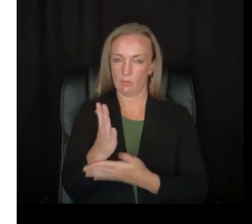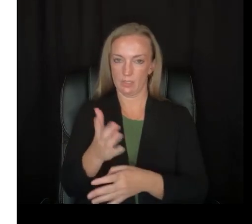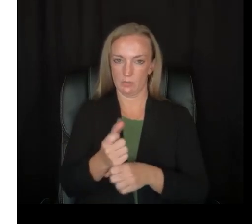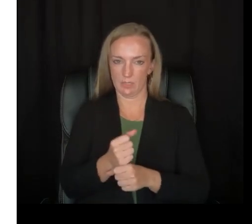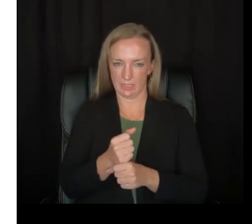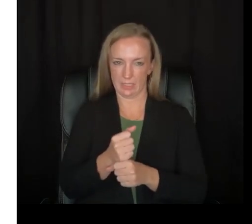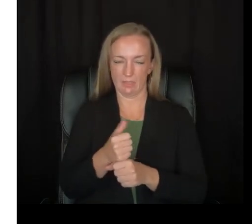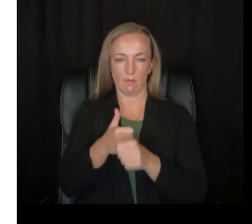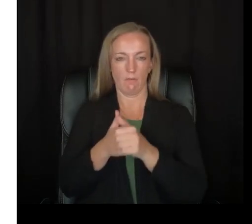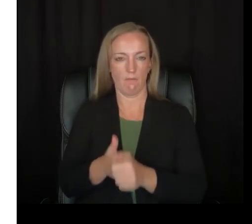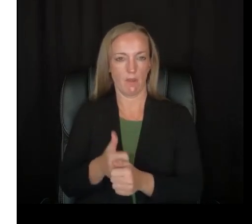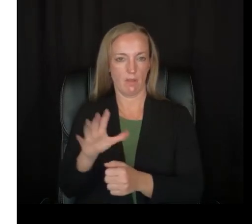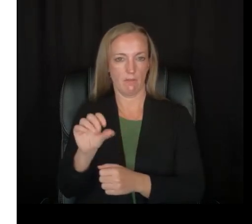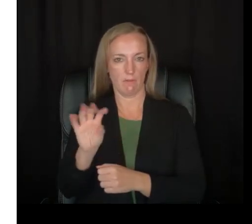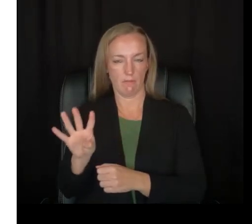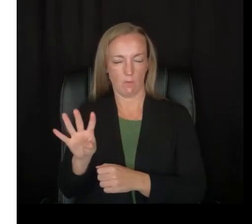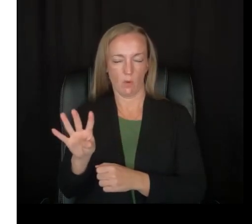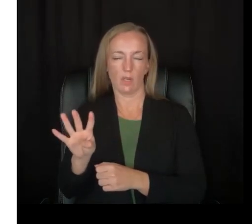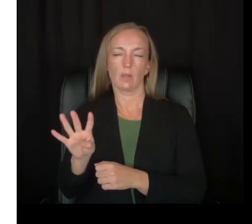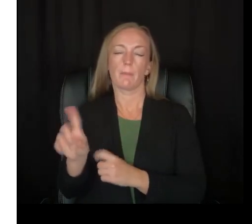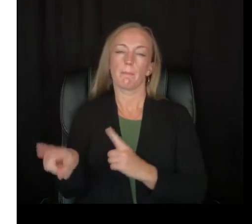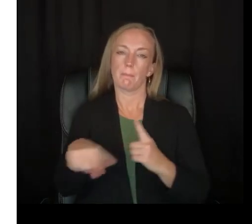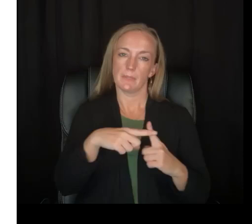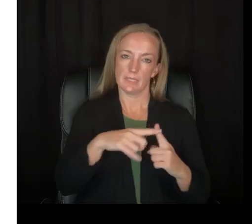to receive under Section 504 in addition to IDEA.